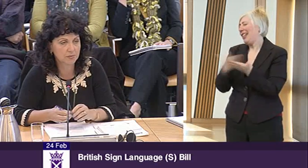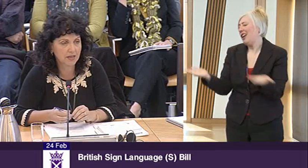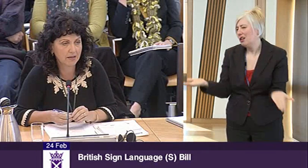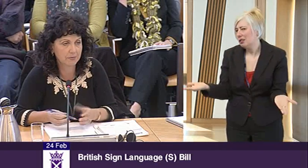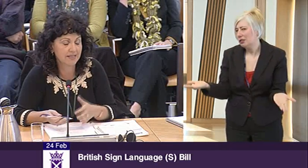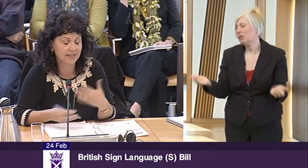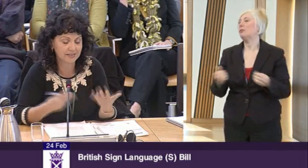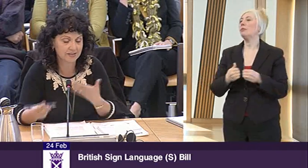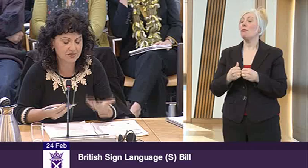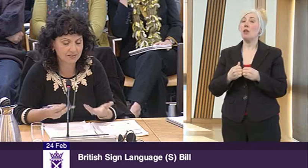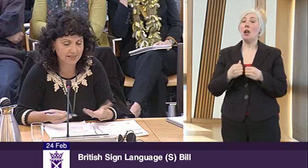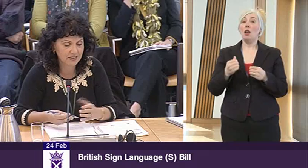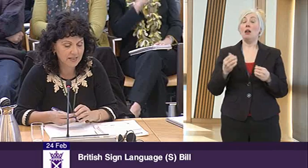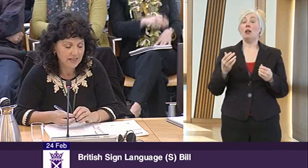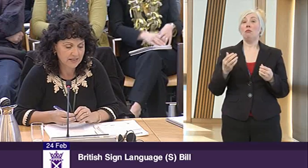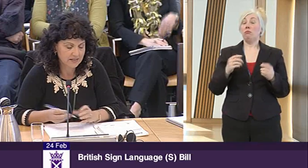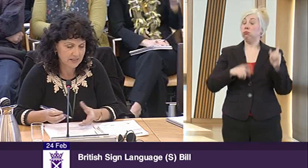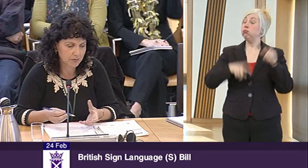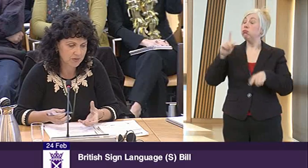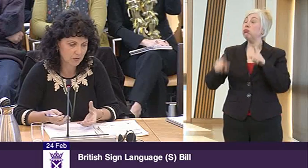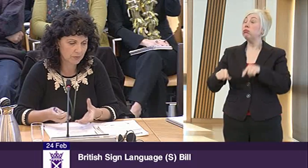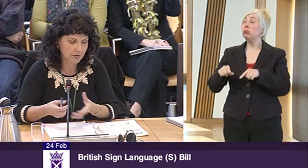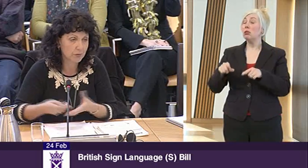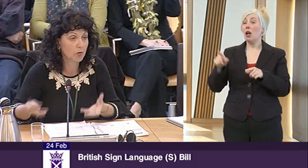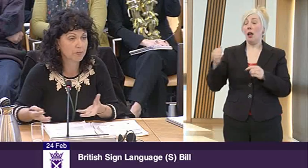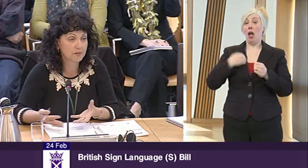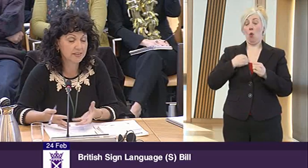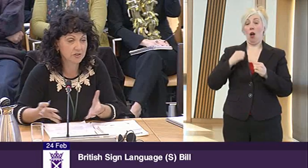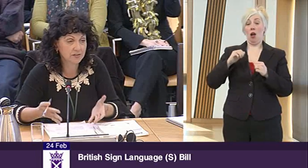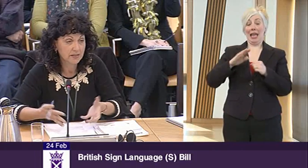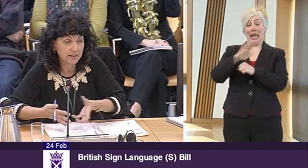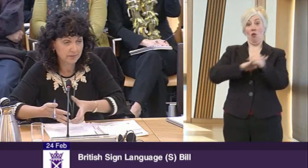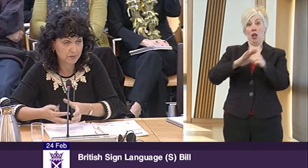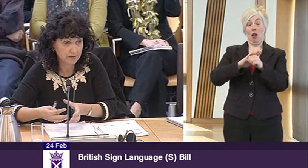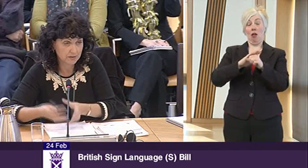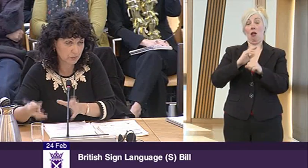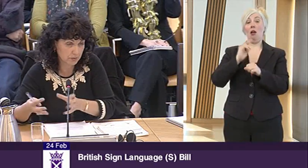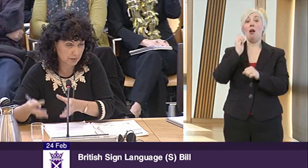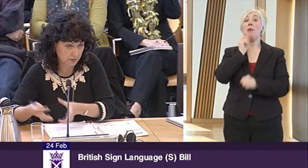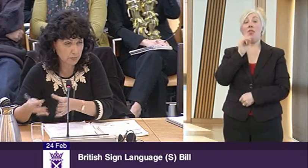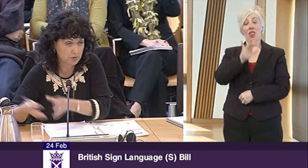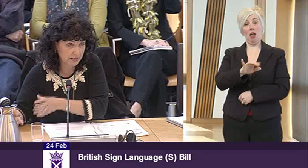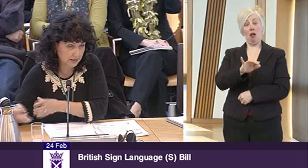support needs, of which there are many. Certainly, in terms of our population, there would be